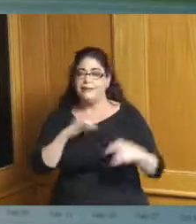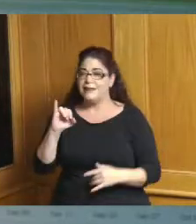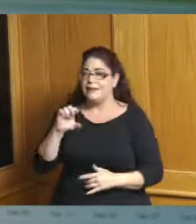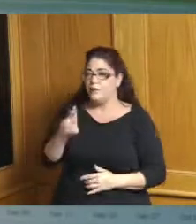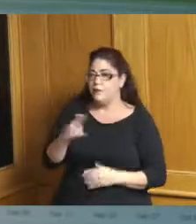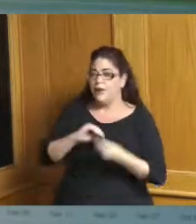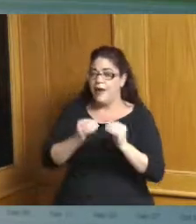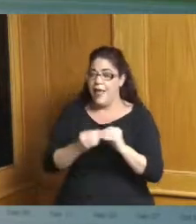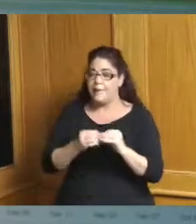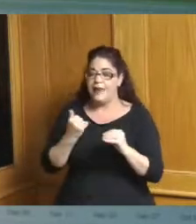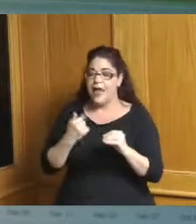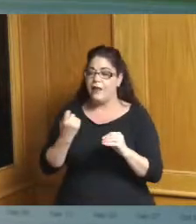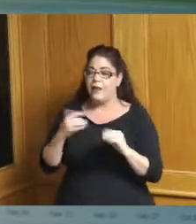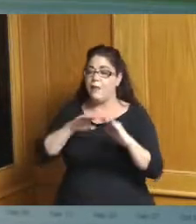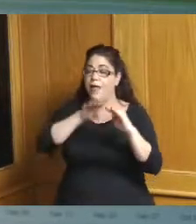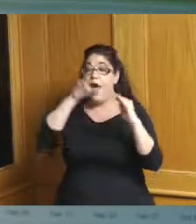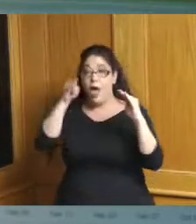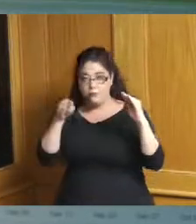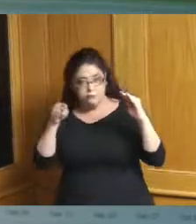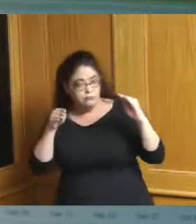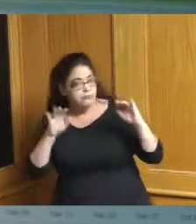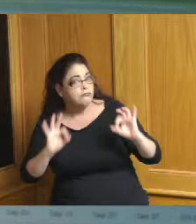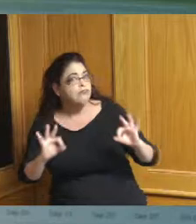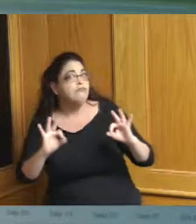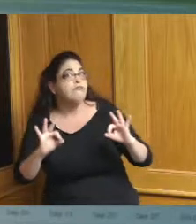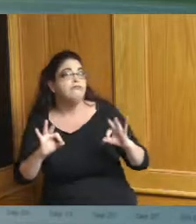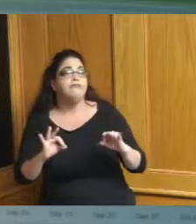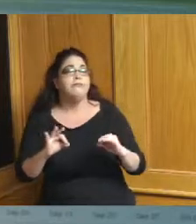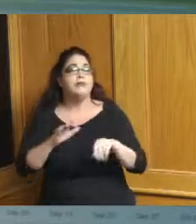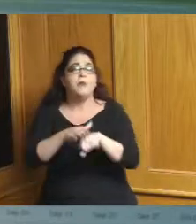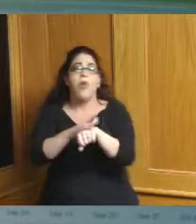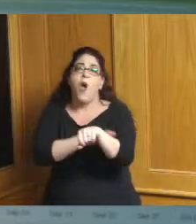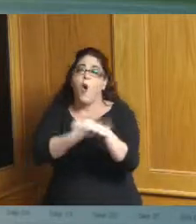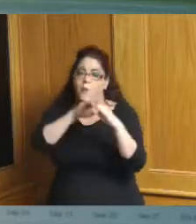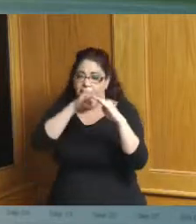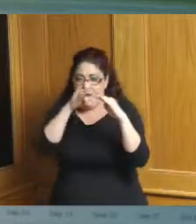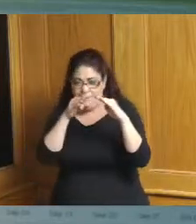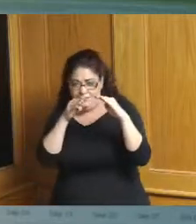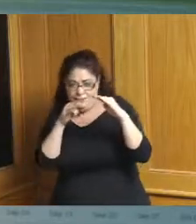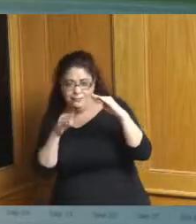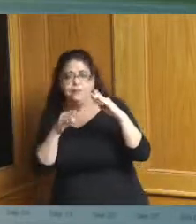now on a slightly downward trajectory very slow but certainly in the right direction